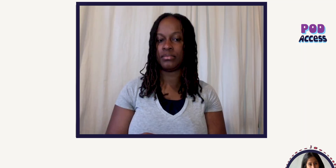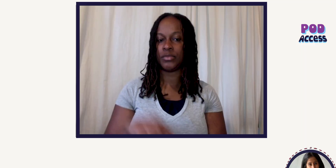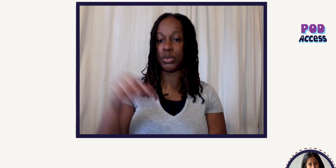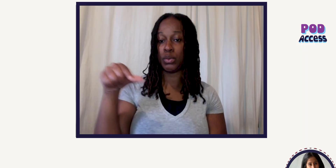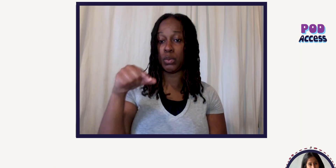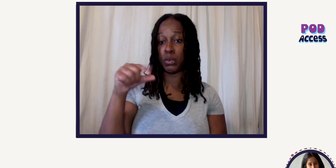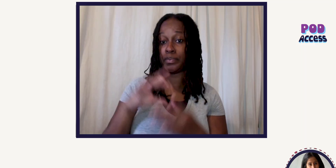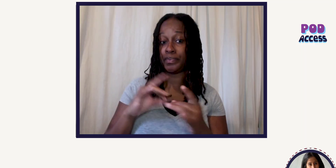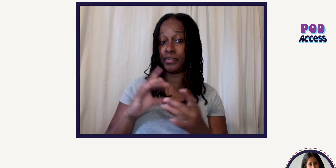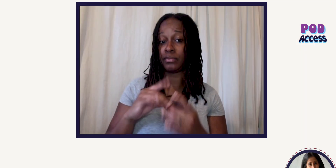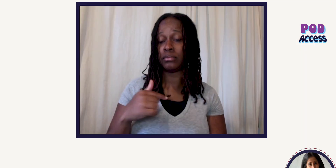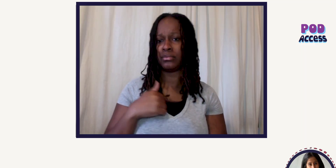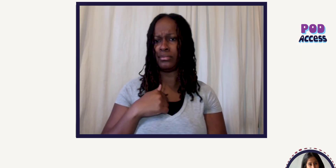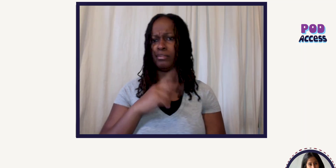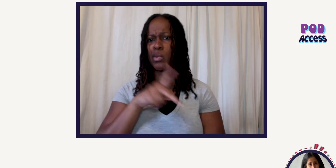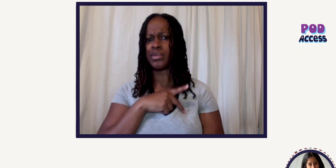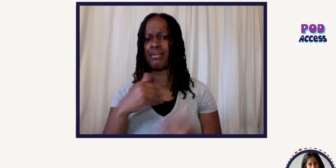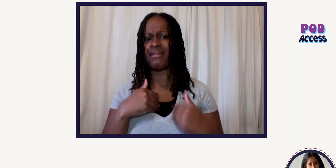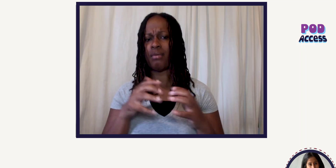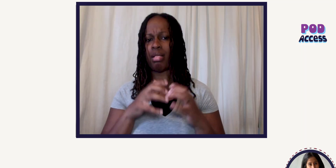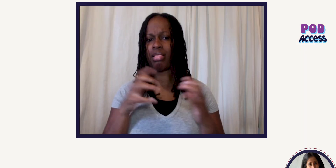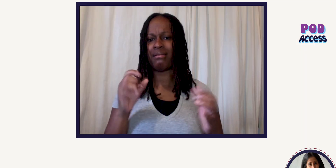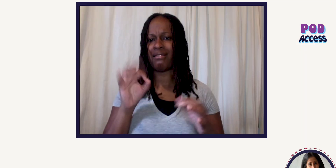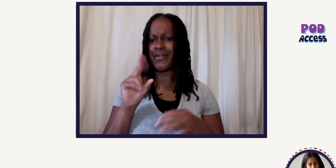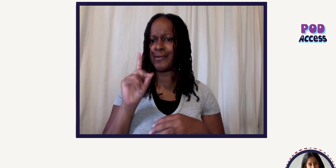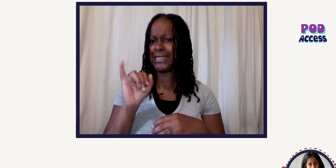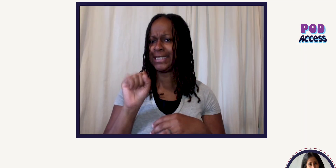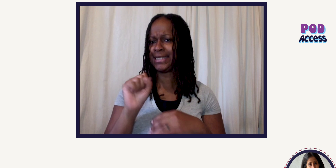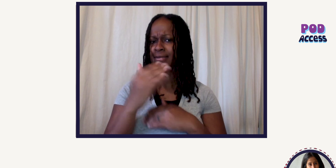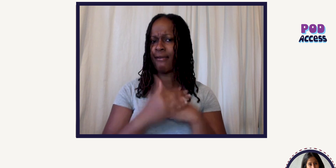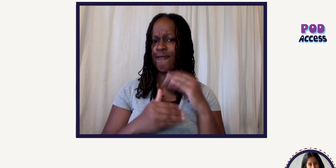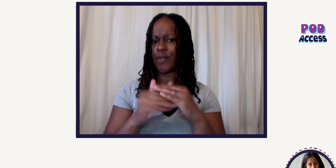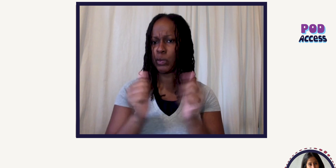I personally have a lot of discomfort with social media,